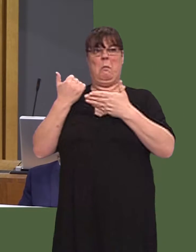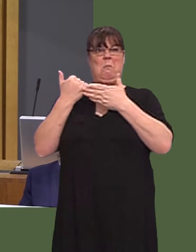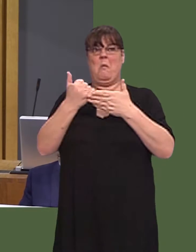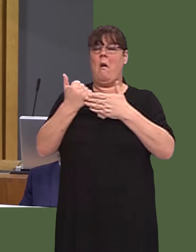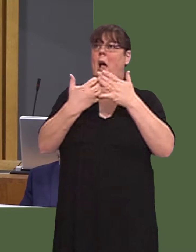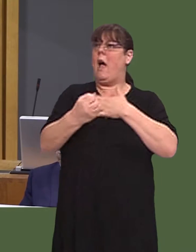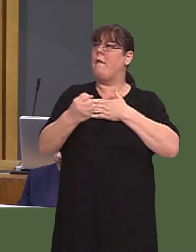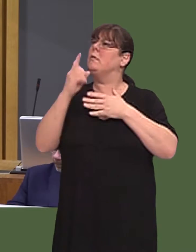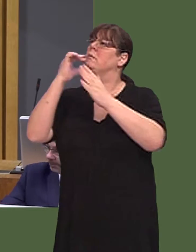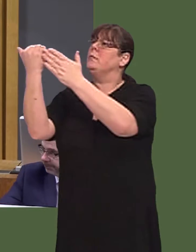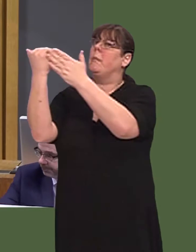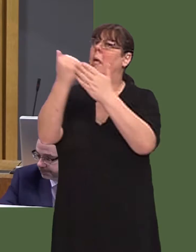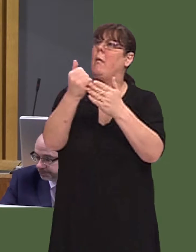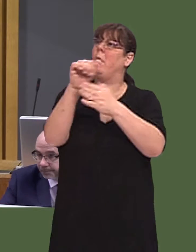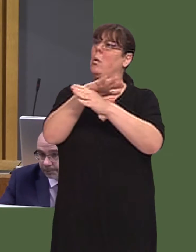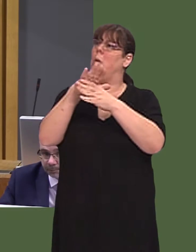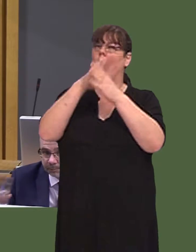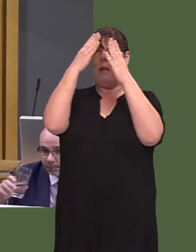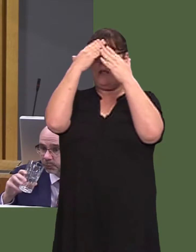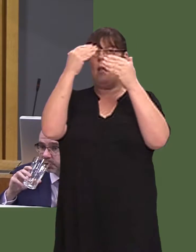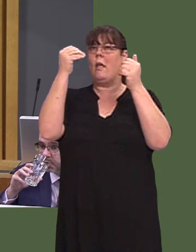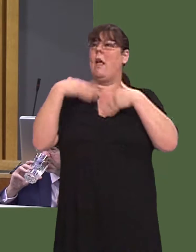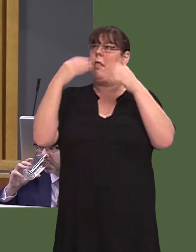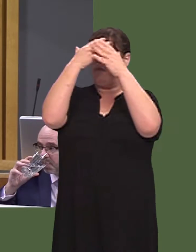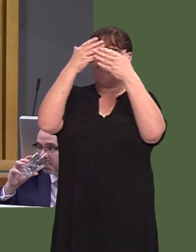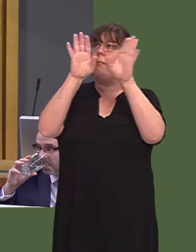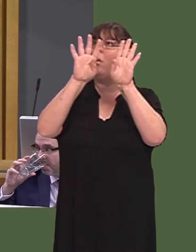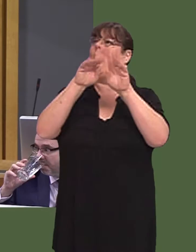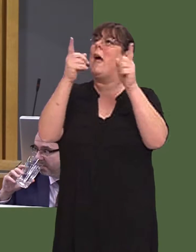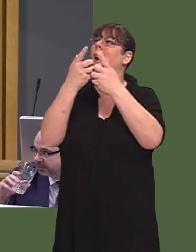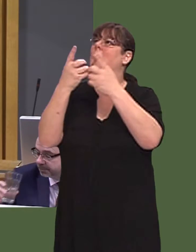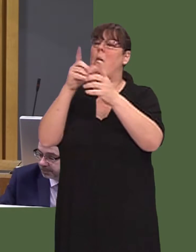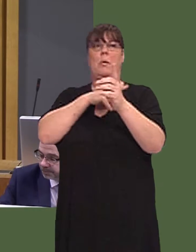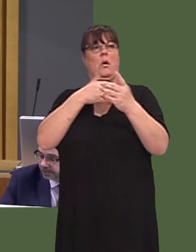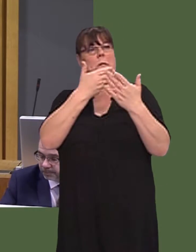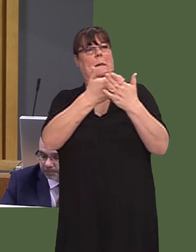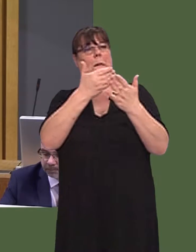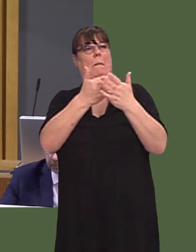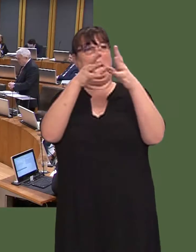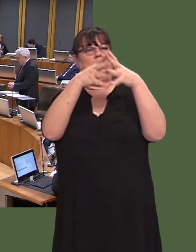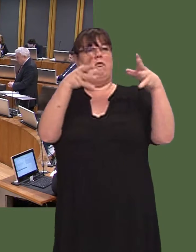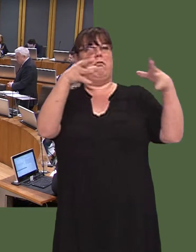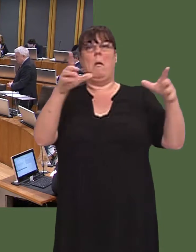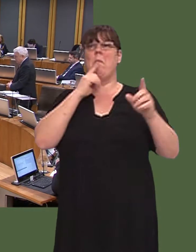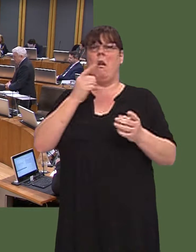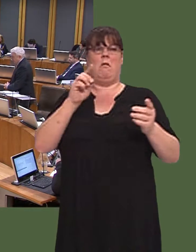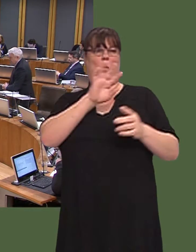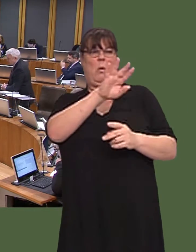you are doing to assist the local health board to meet the significantly enhanced demand? The demand is up but the provision, of course, is going down.